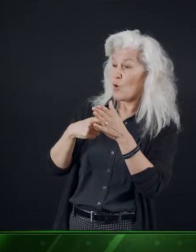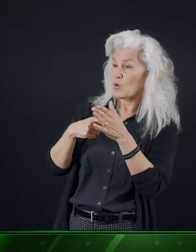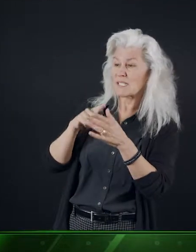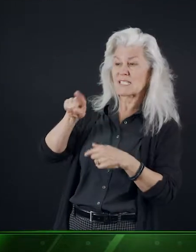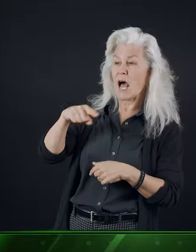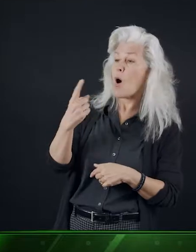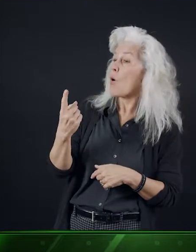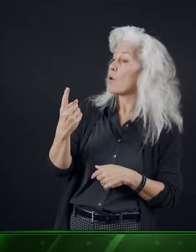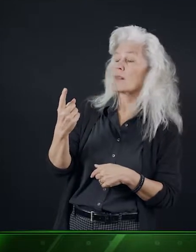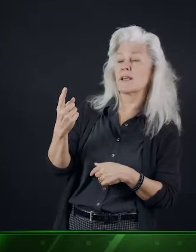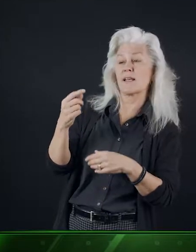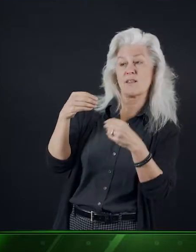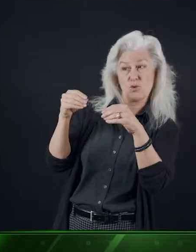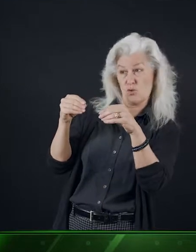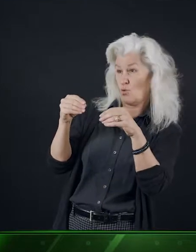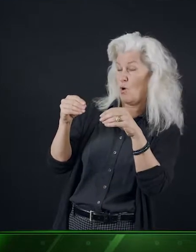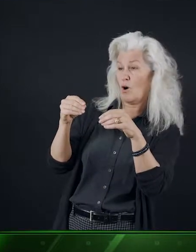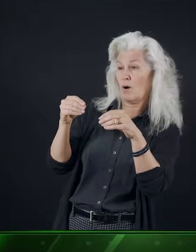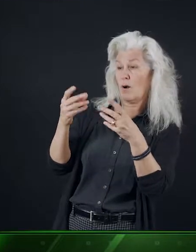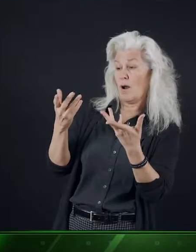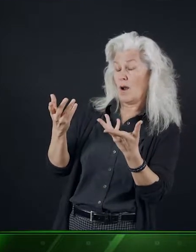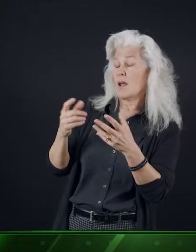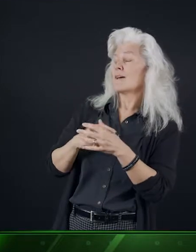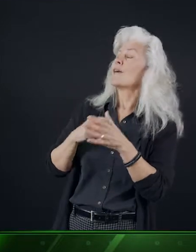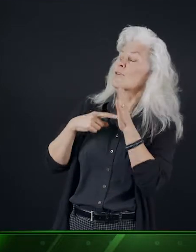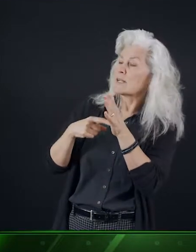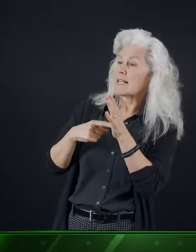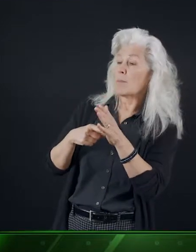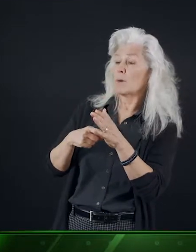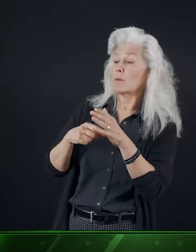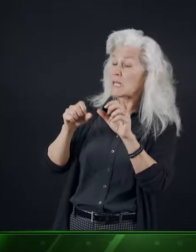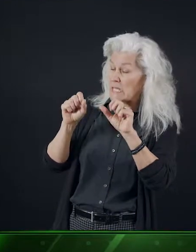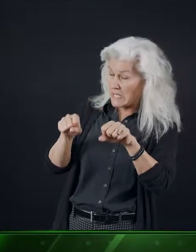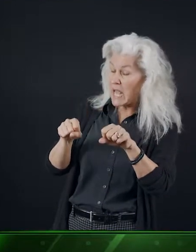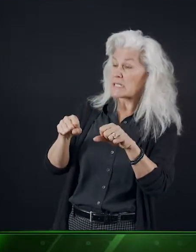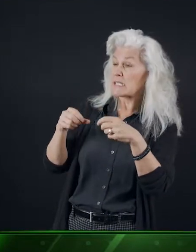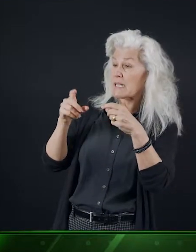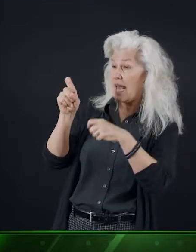it will also begin to show up on Xbox.com and in the Xbox and Game Pass apps in the coming months.